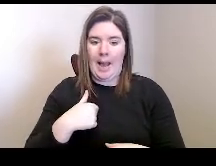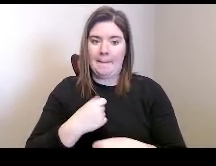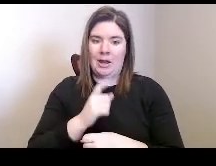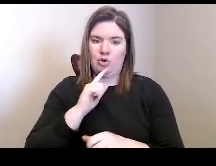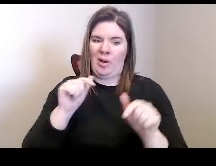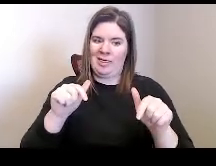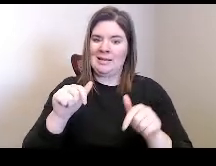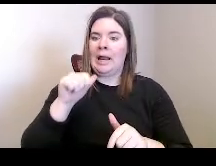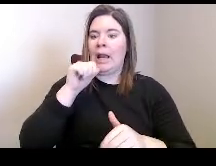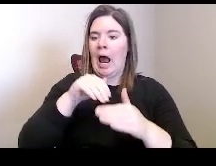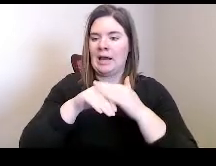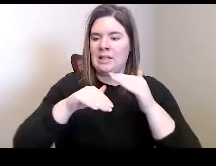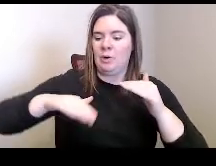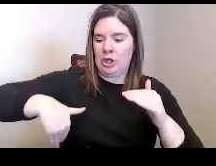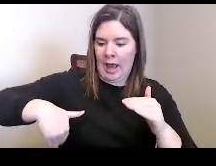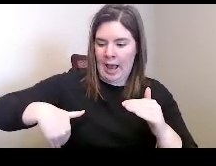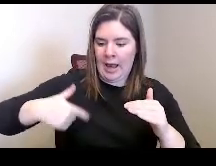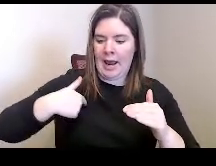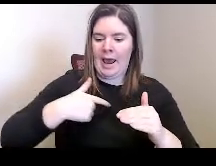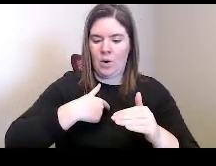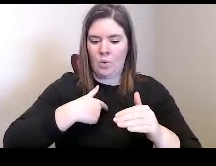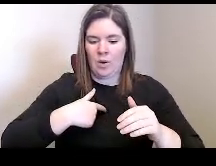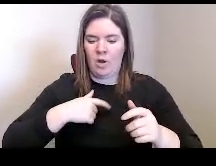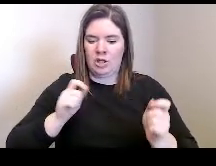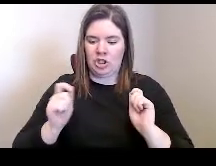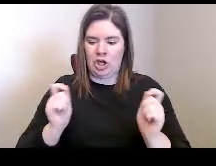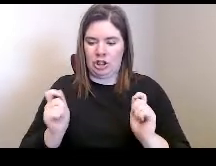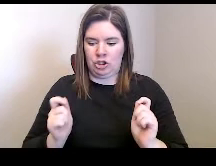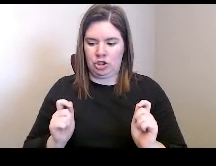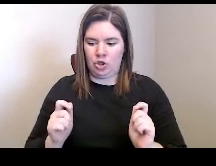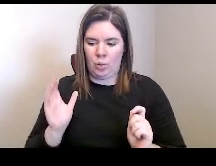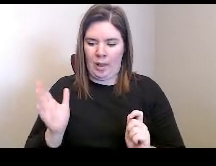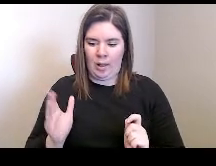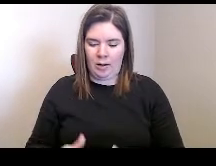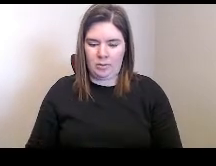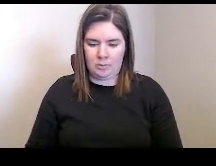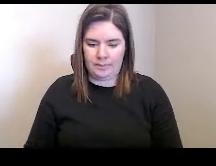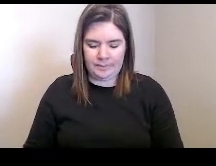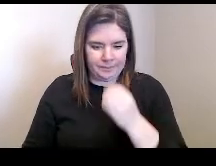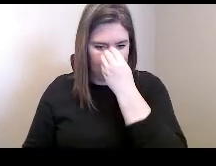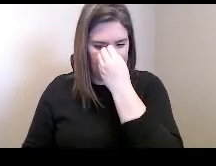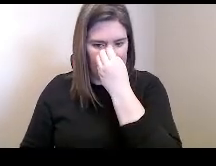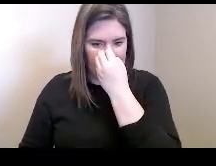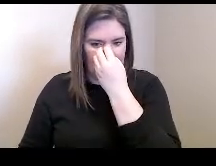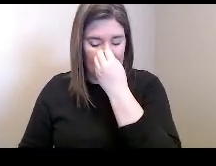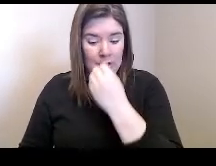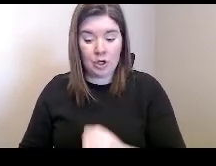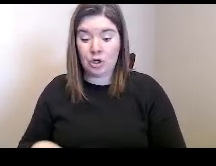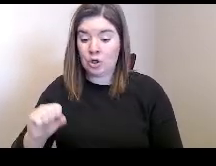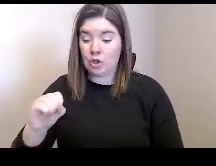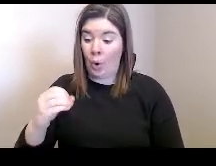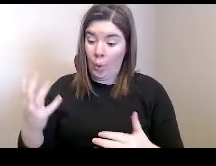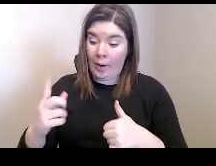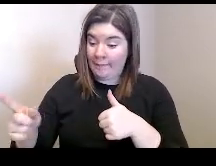so their content was was accessible, so... One of the first things that I like to do